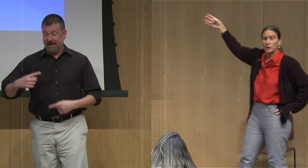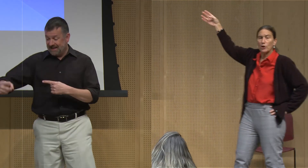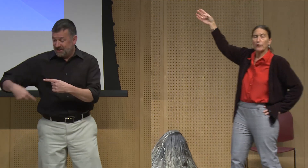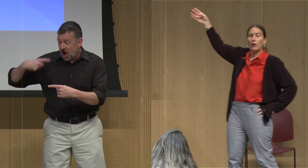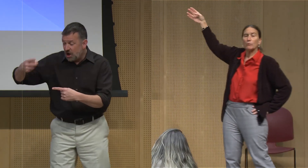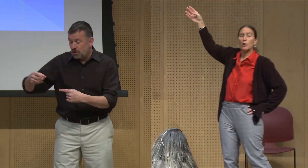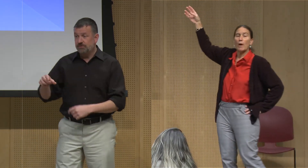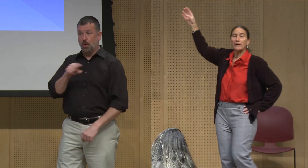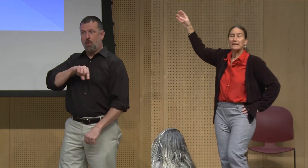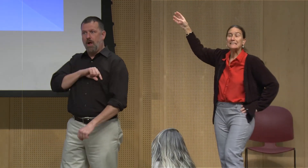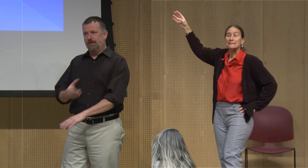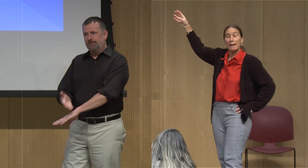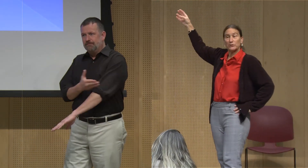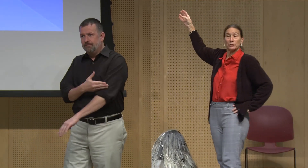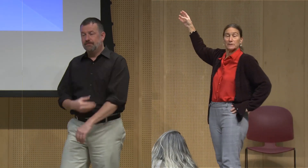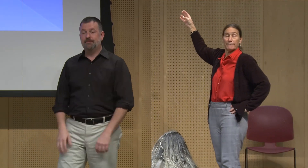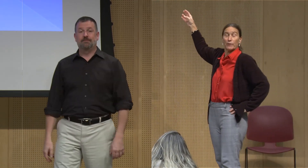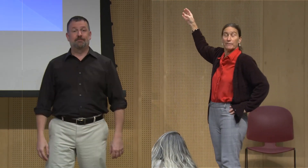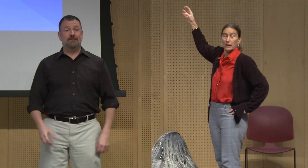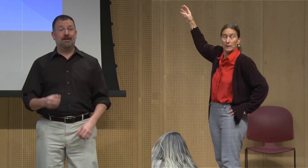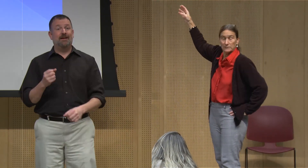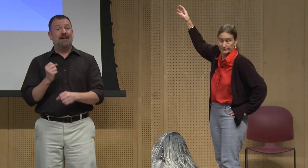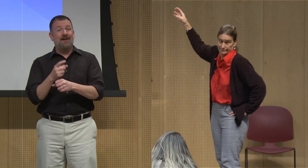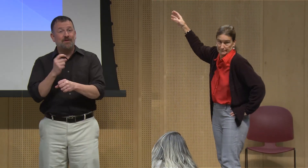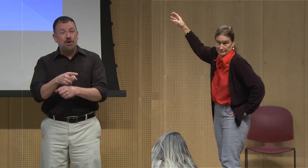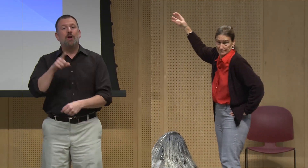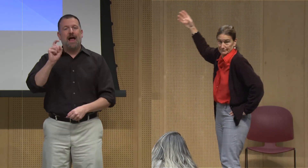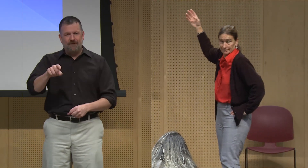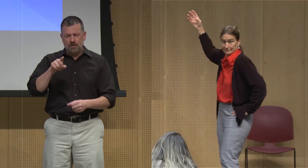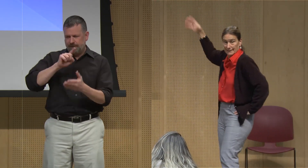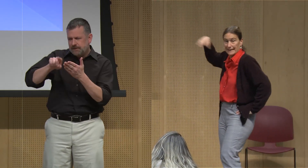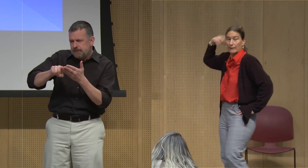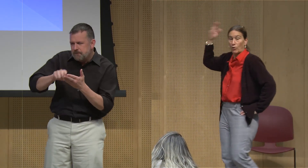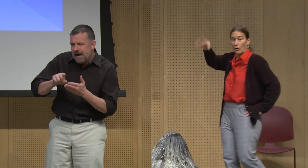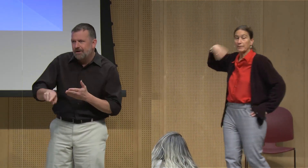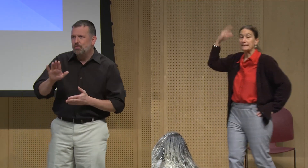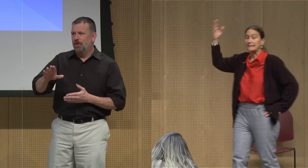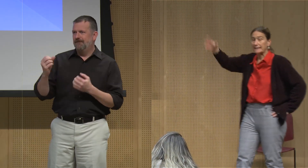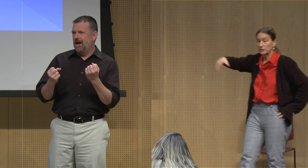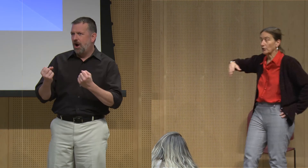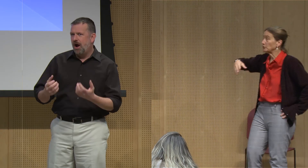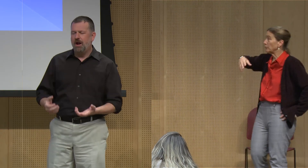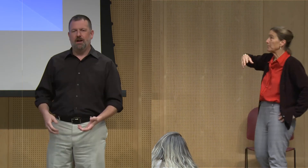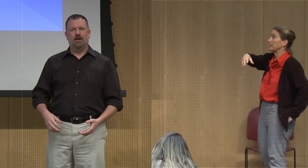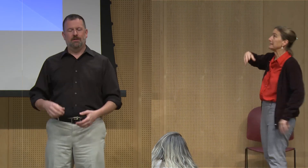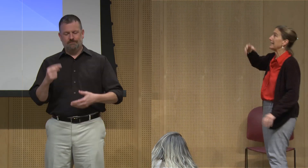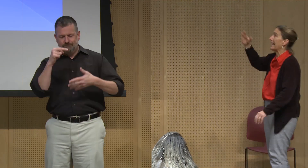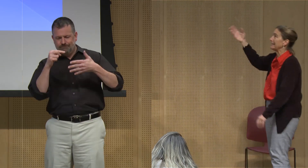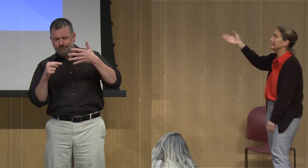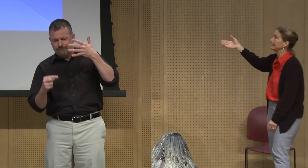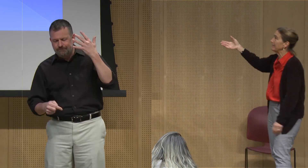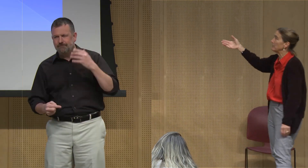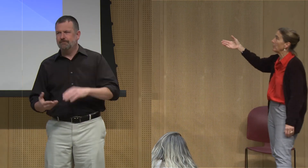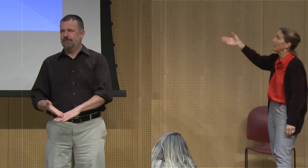THERE ARE REQUIRED INSPECTIONS OF YOUR VEHICLE. AGAIN, ALL THESE THINGS ARE CONTRIBUTING TO ADDING TO SAFETY.